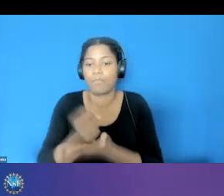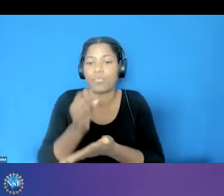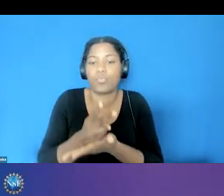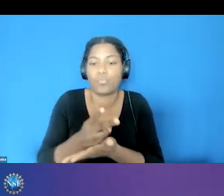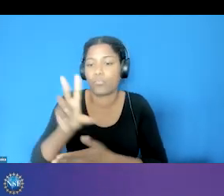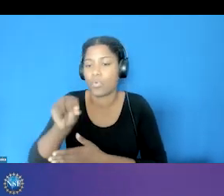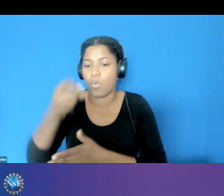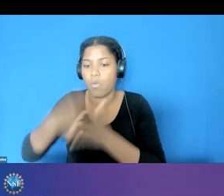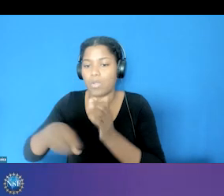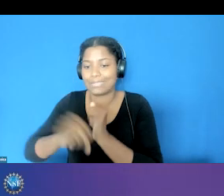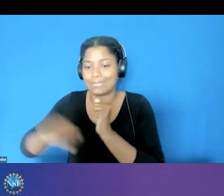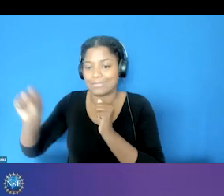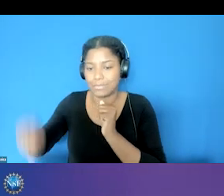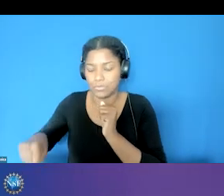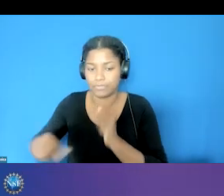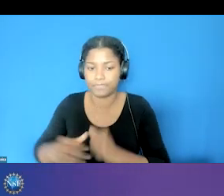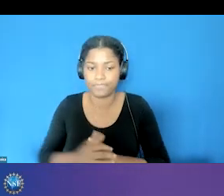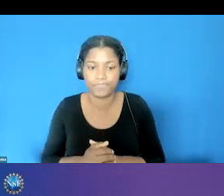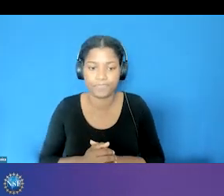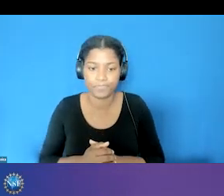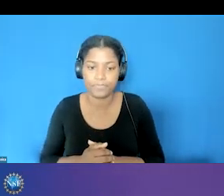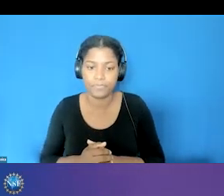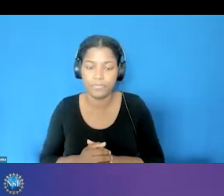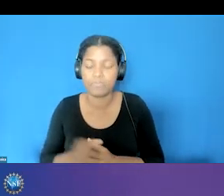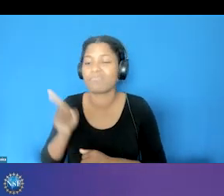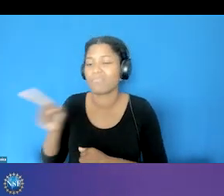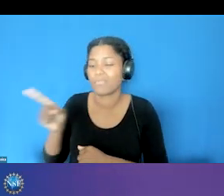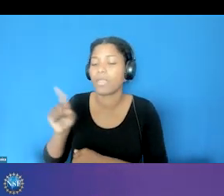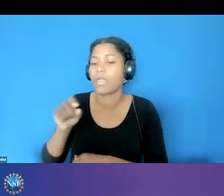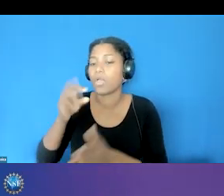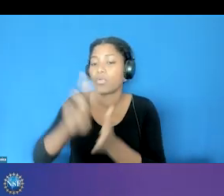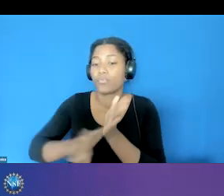This is automatically programmed in Research.gov.